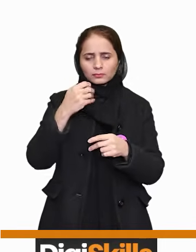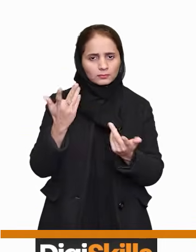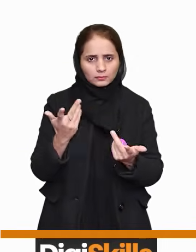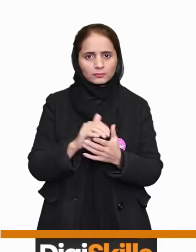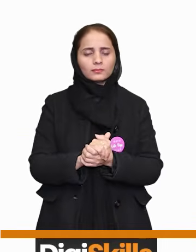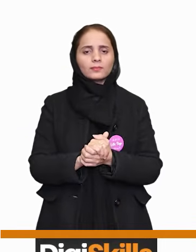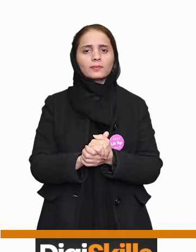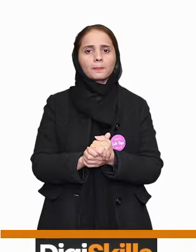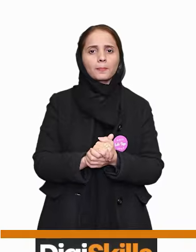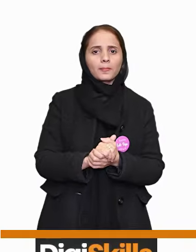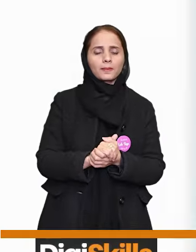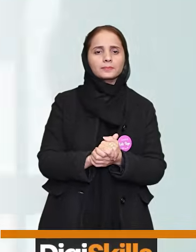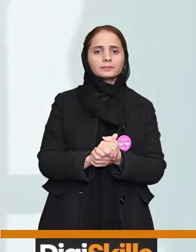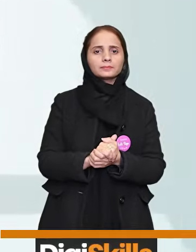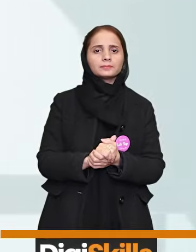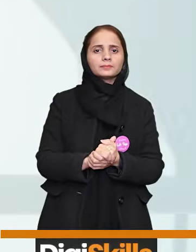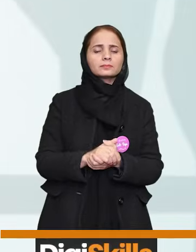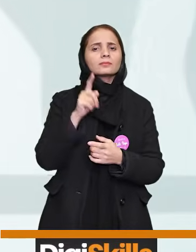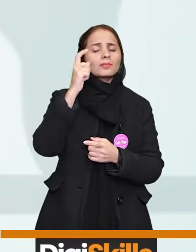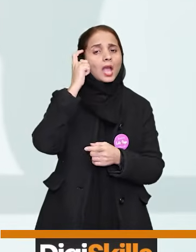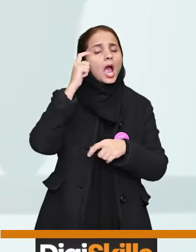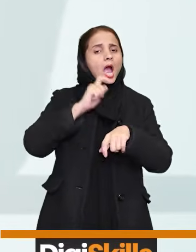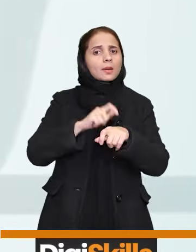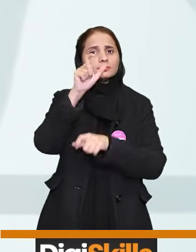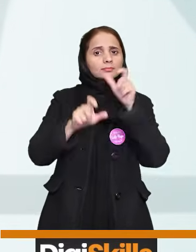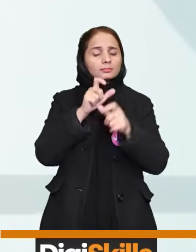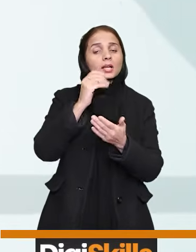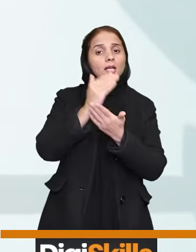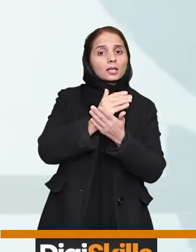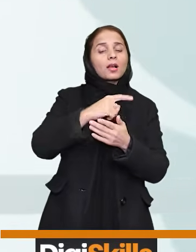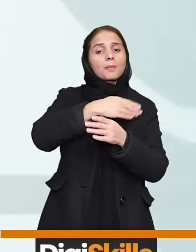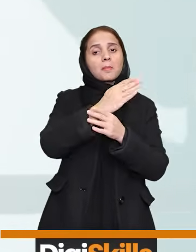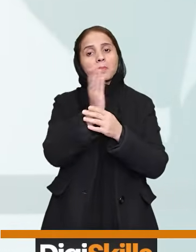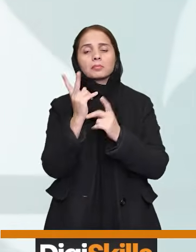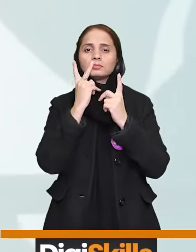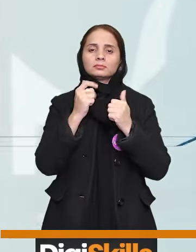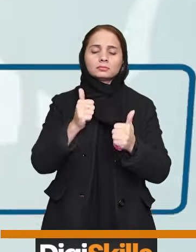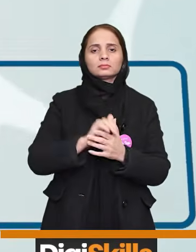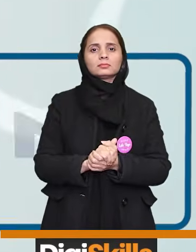By the way, I would advise to do so, else apply self-discipline onto yourself. Ladies and gentlemen,